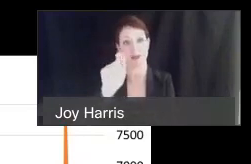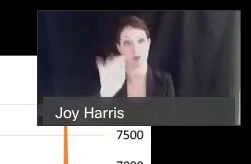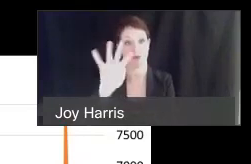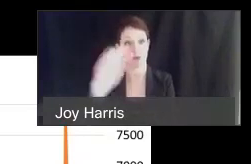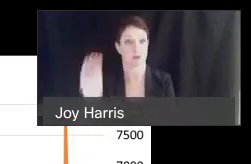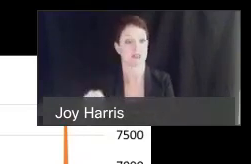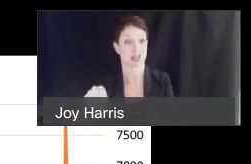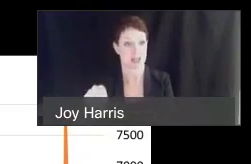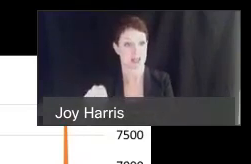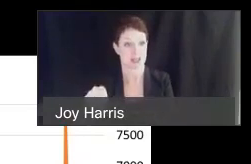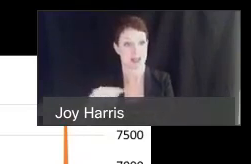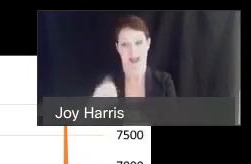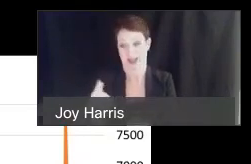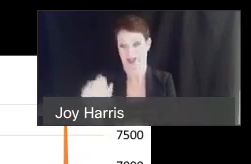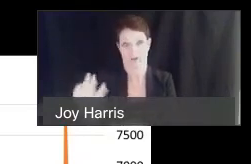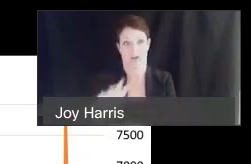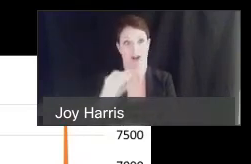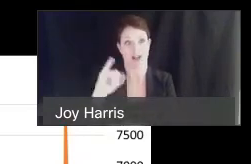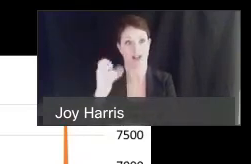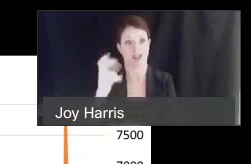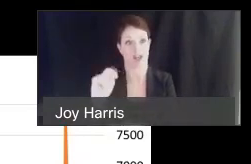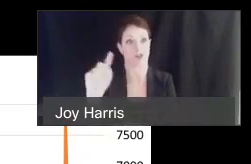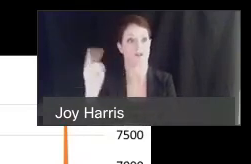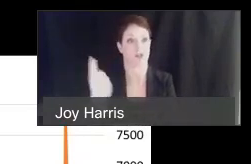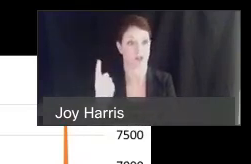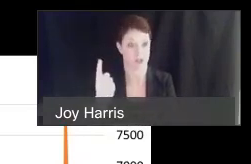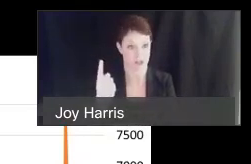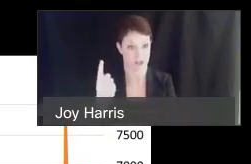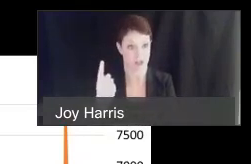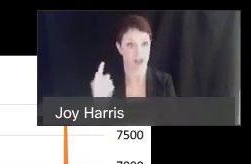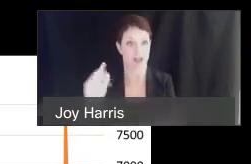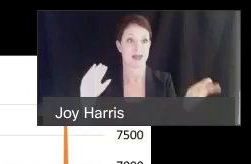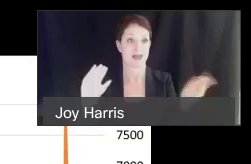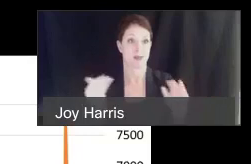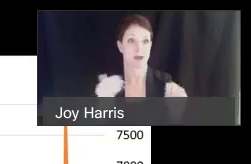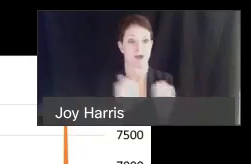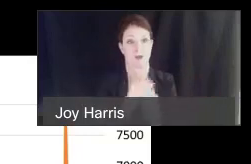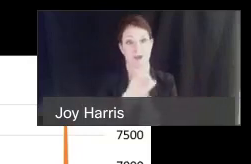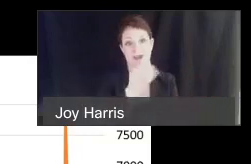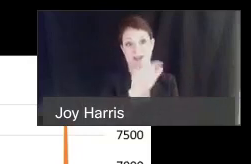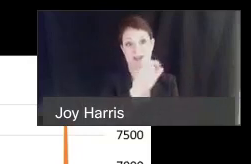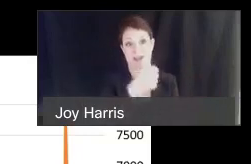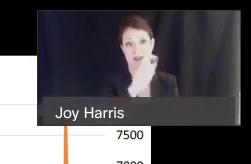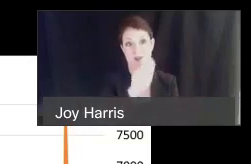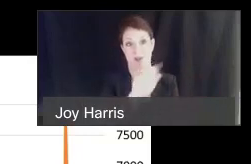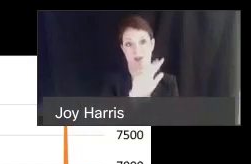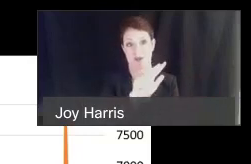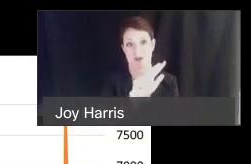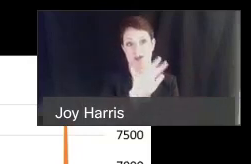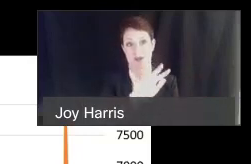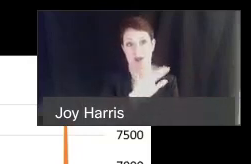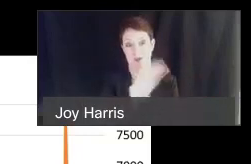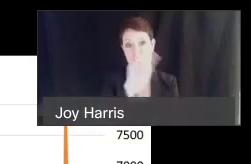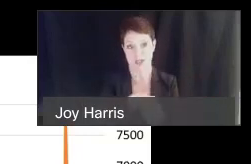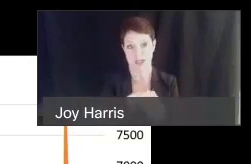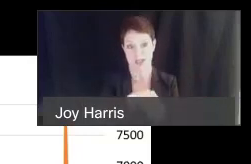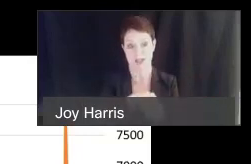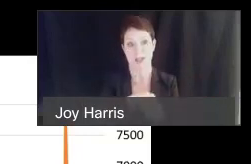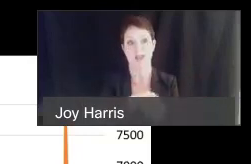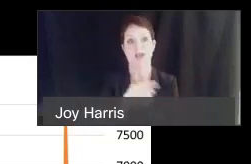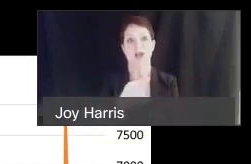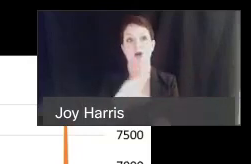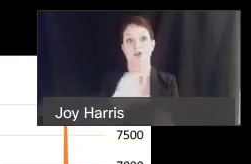as of Friday, January the 1st, compared with 10.53% as of Friday, December the 25th.